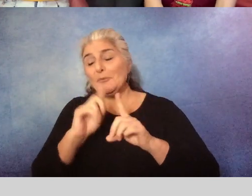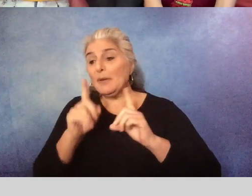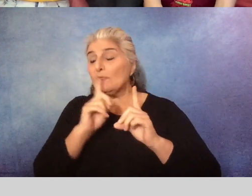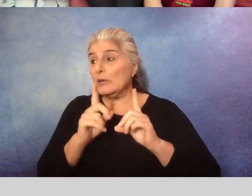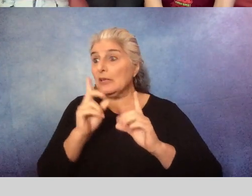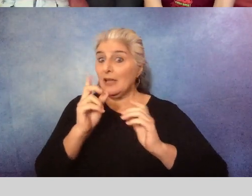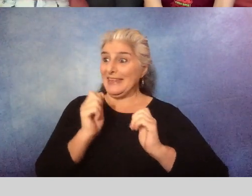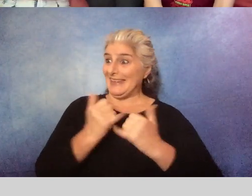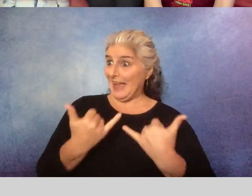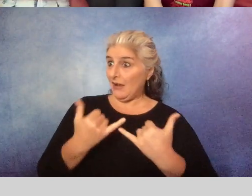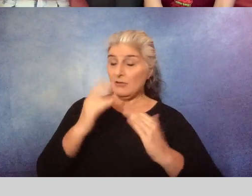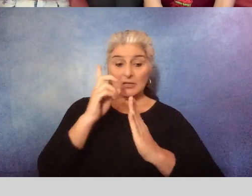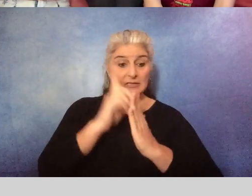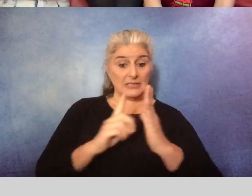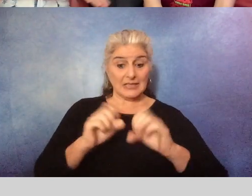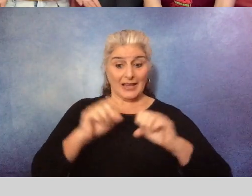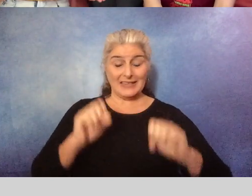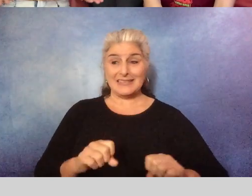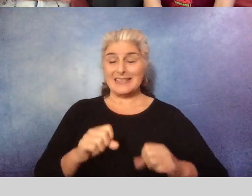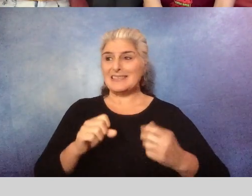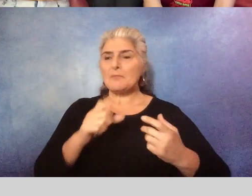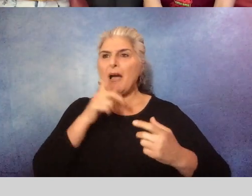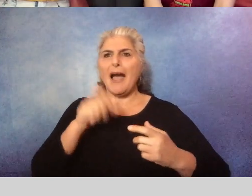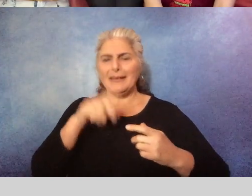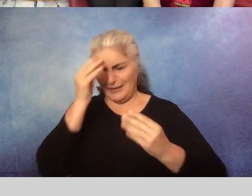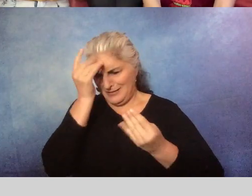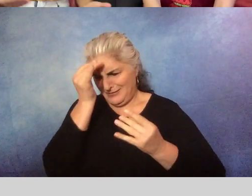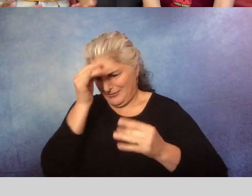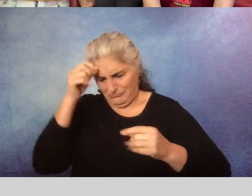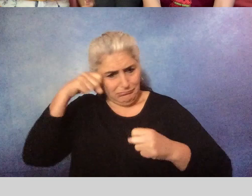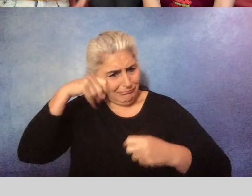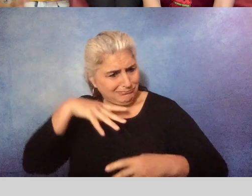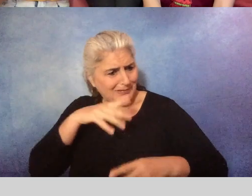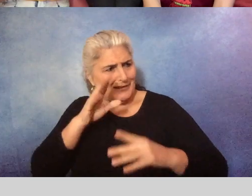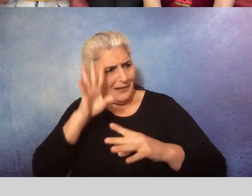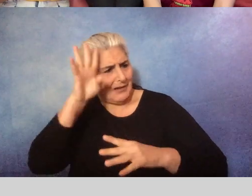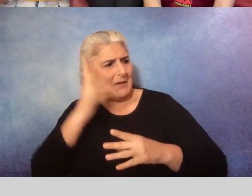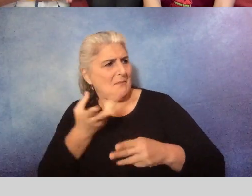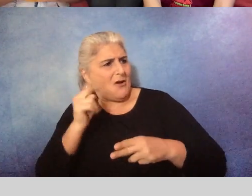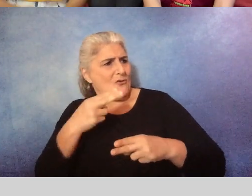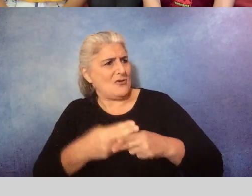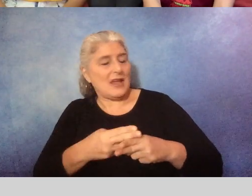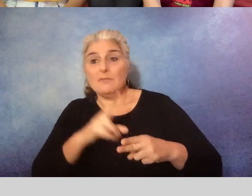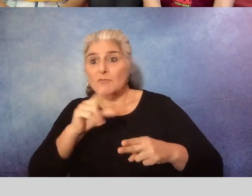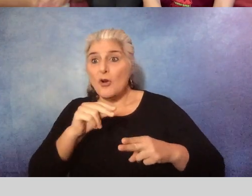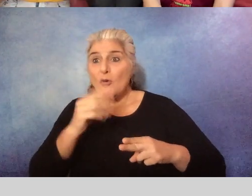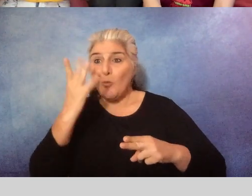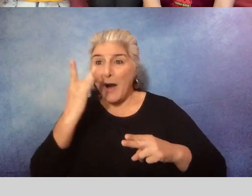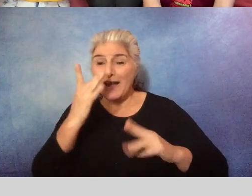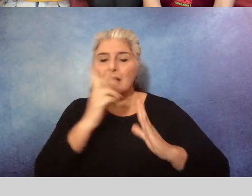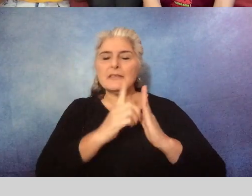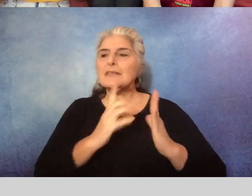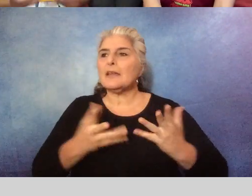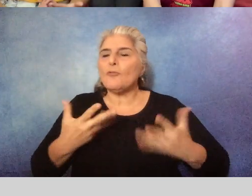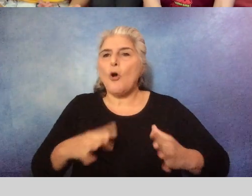well, I got those names for free, I don't even have to think about them because the designer has already thought